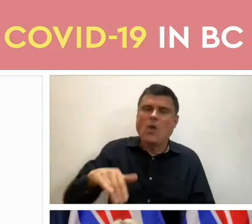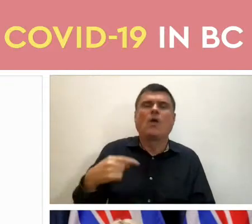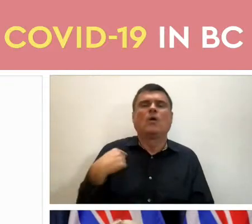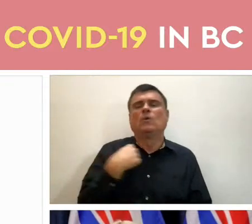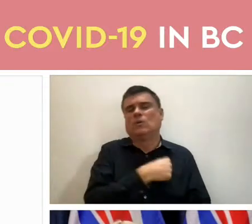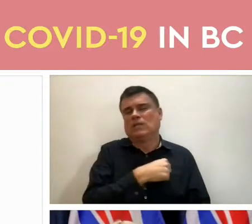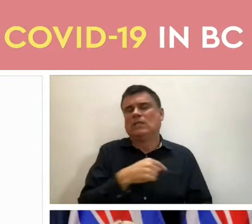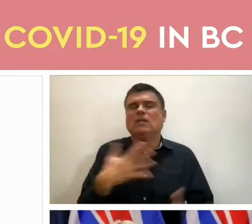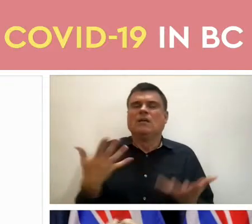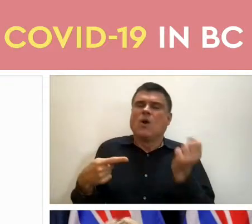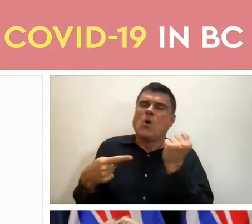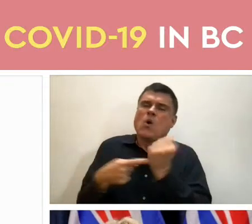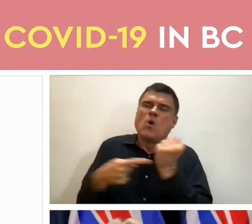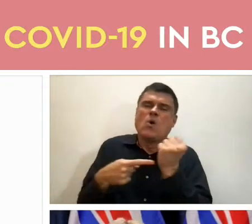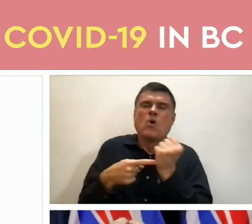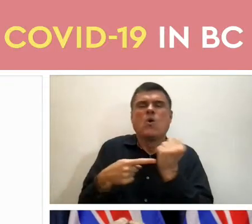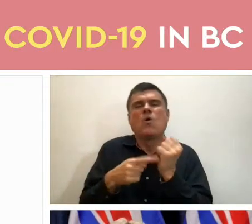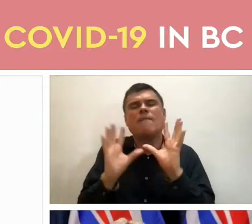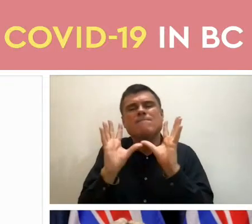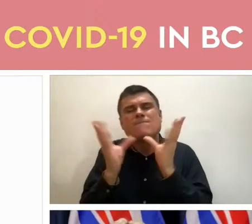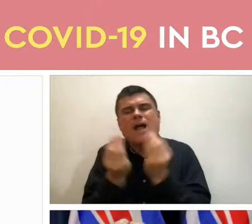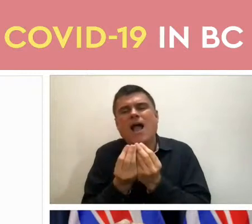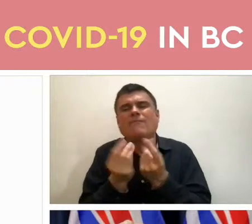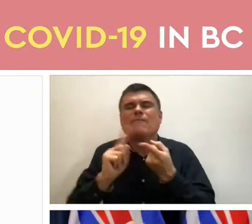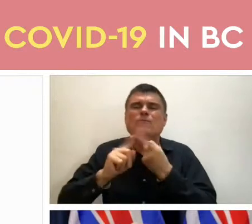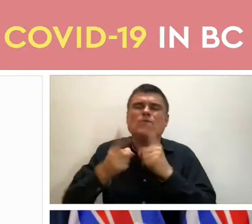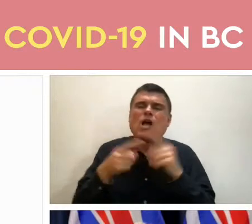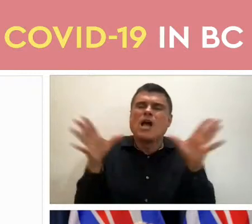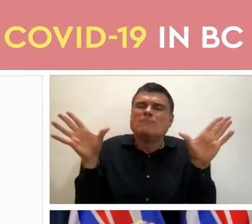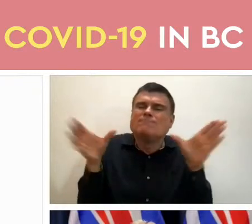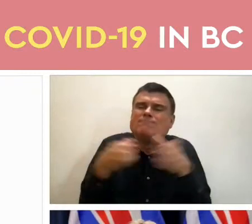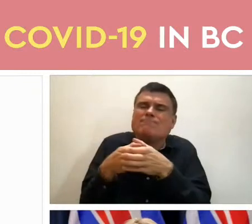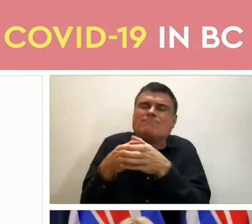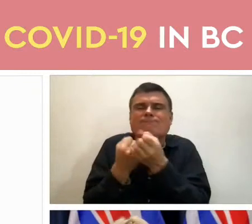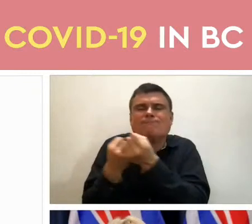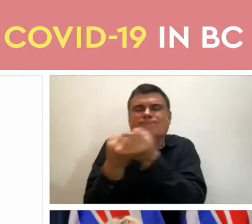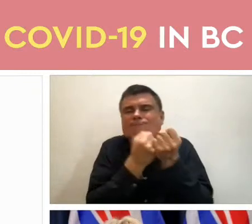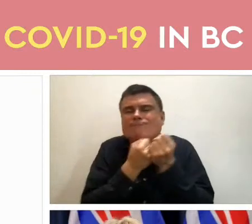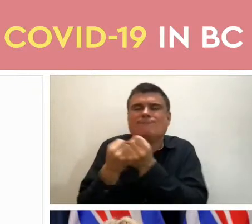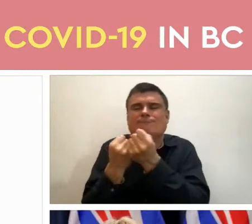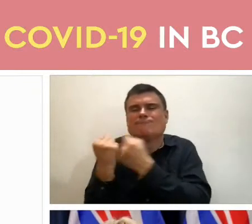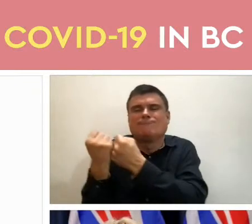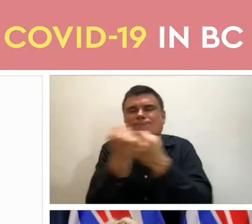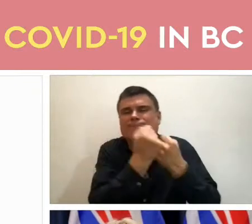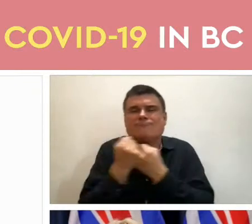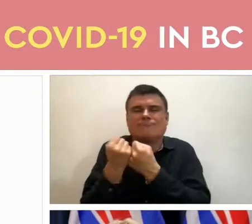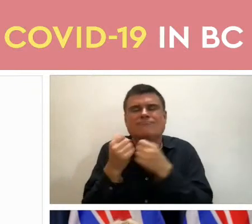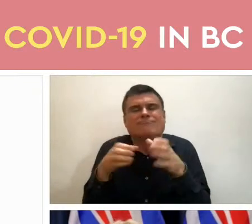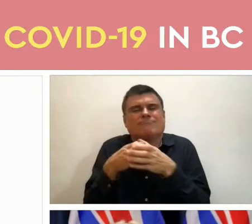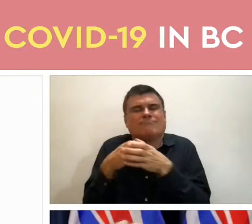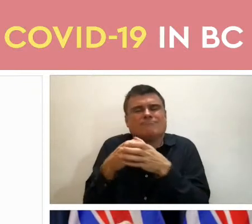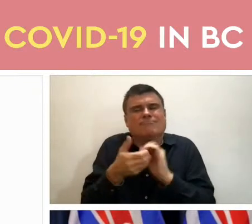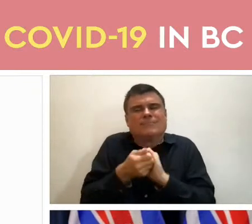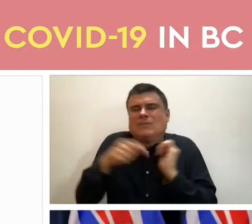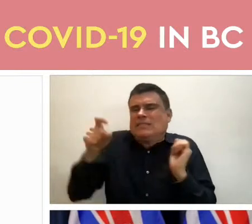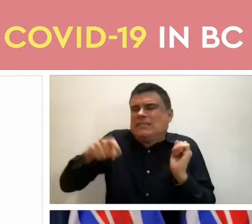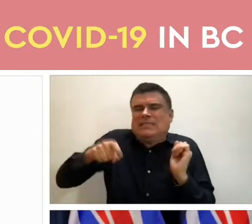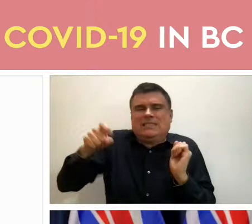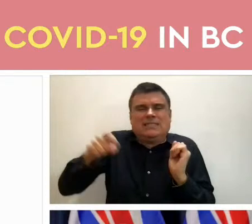them, to provide support, to get the support both emotional and physical support that we need.